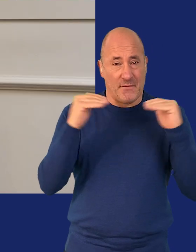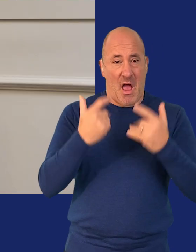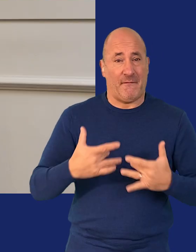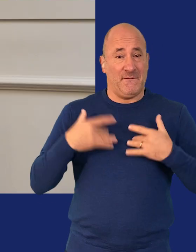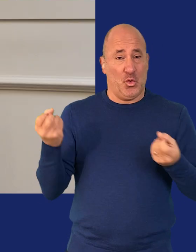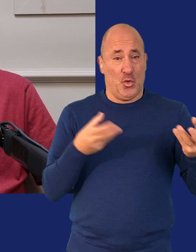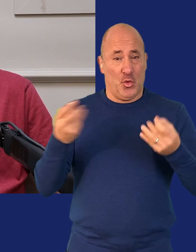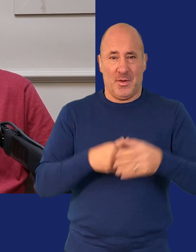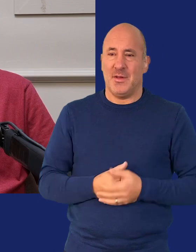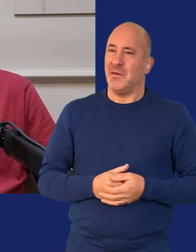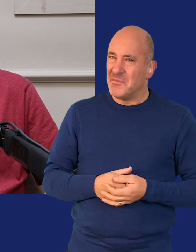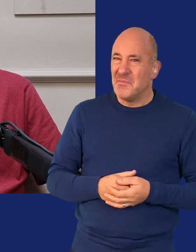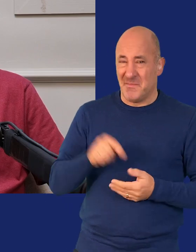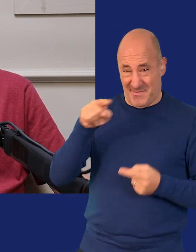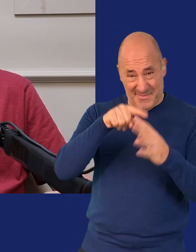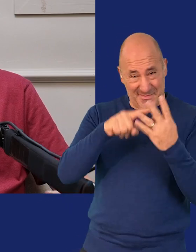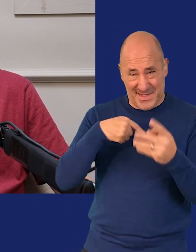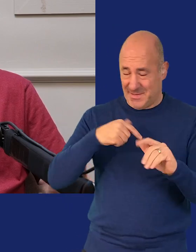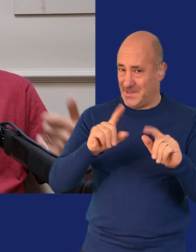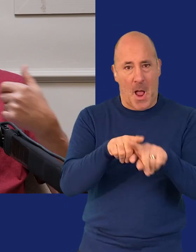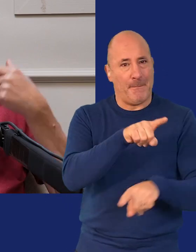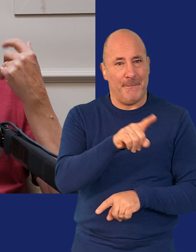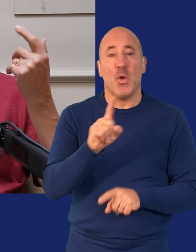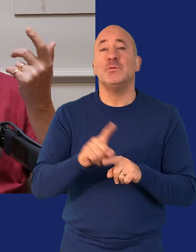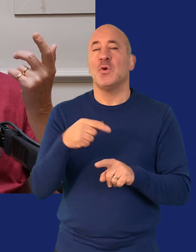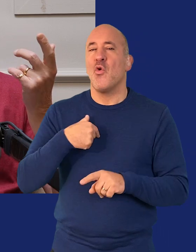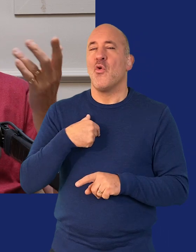I think all, all of those things as well, and I think for me, the, the thing